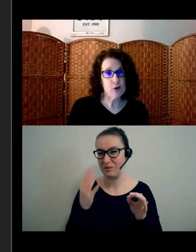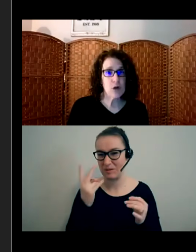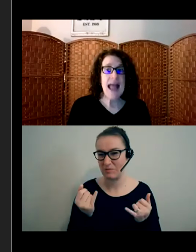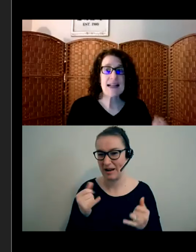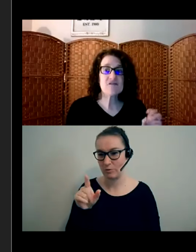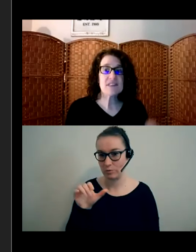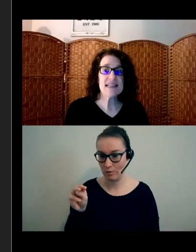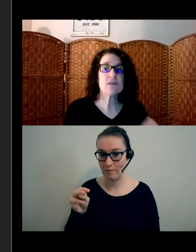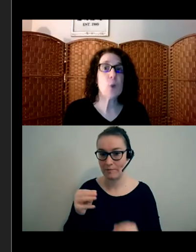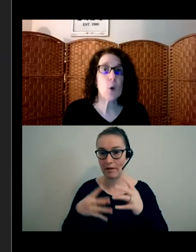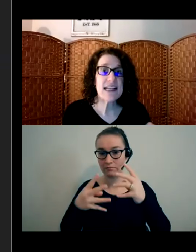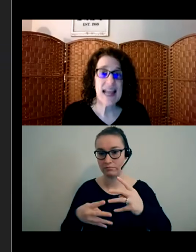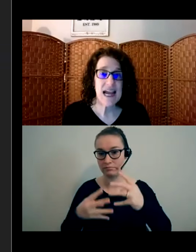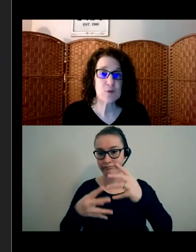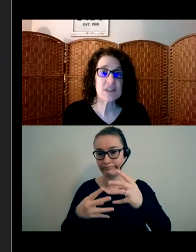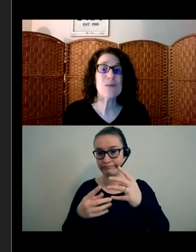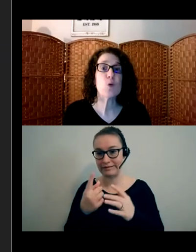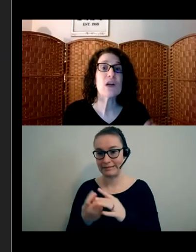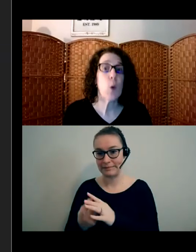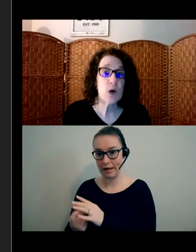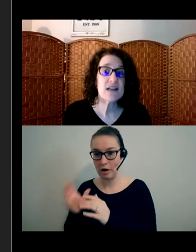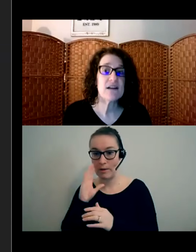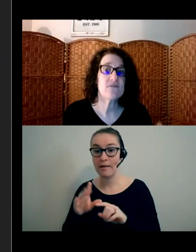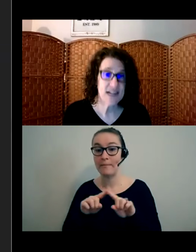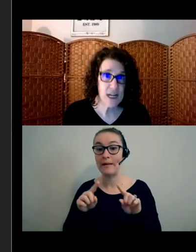I have seen scrolling captions in recorded videos